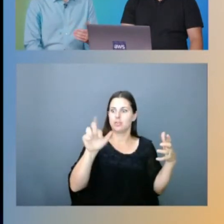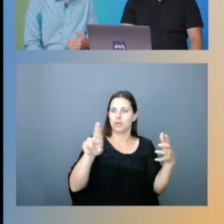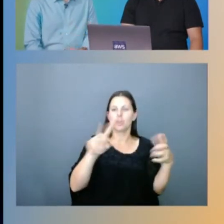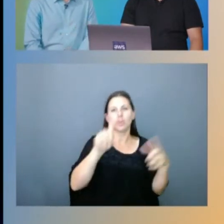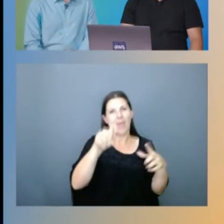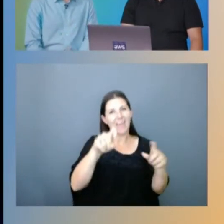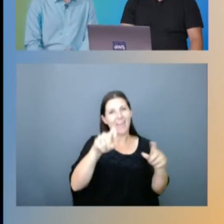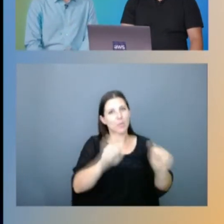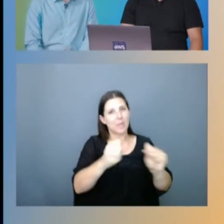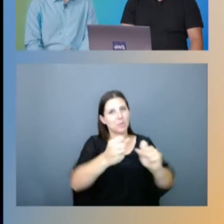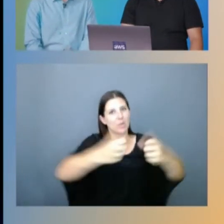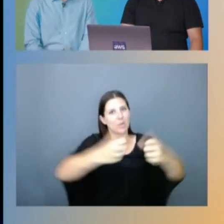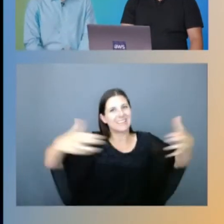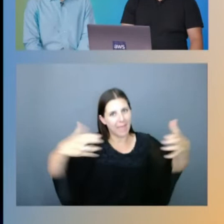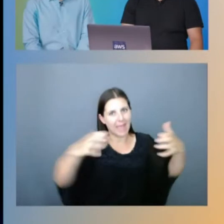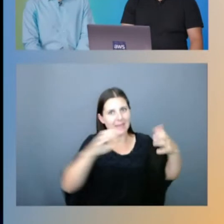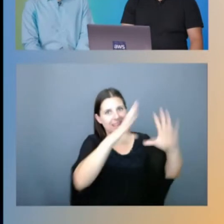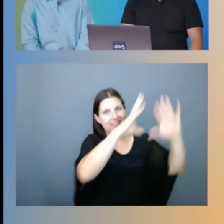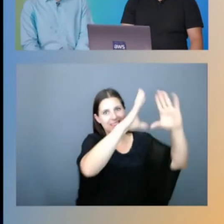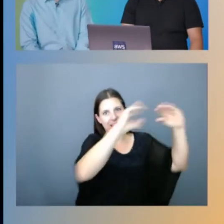that we have in the cloud. - [Ron] Yeah, absolutely.